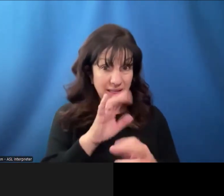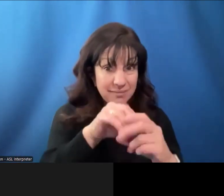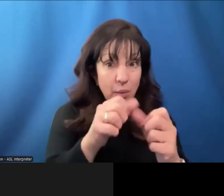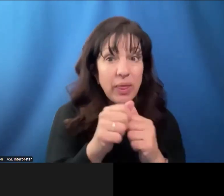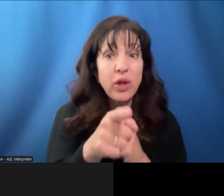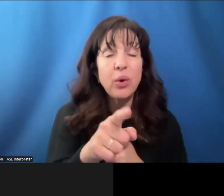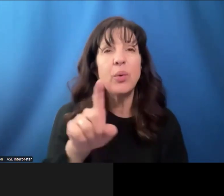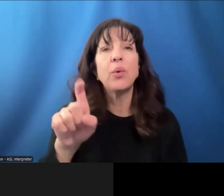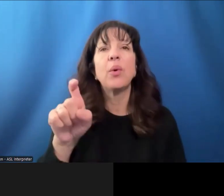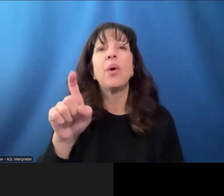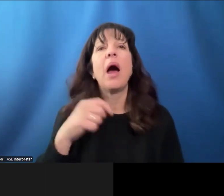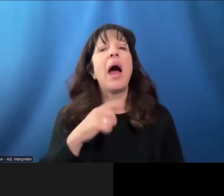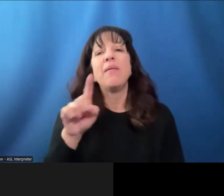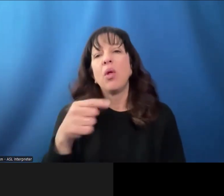Stephanie Solga: Um, I've only been working with him for a